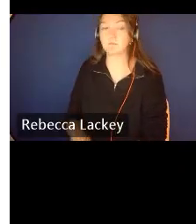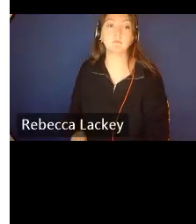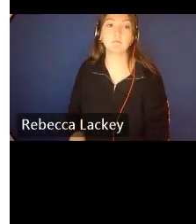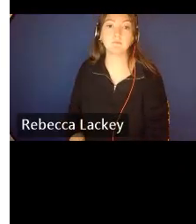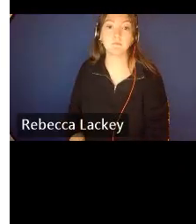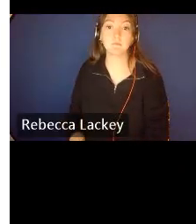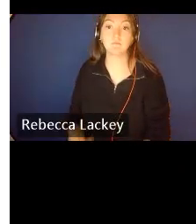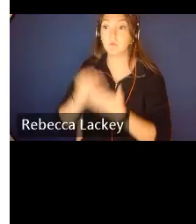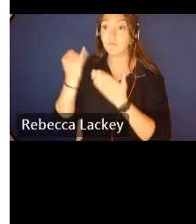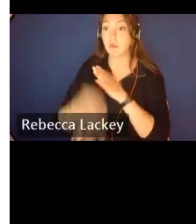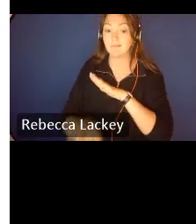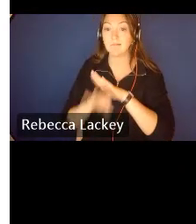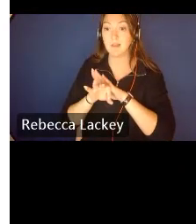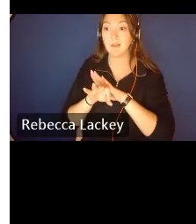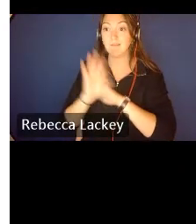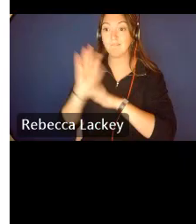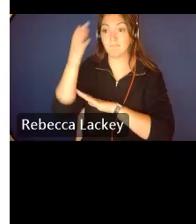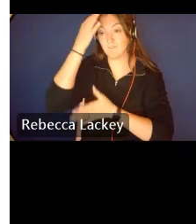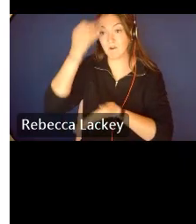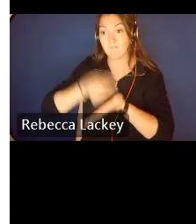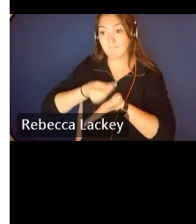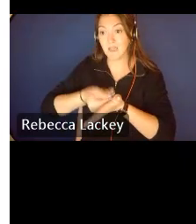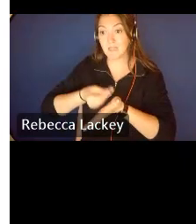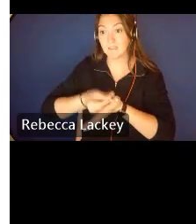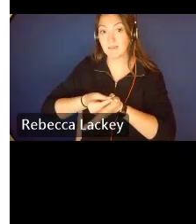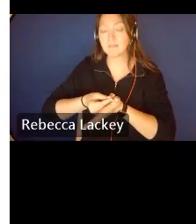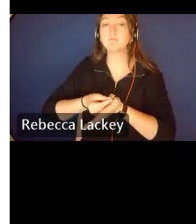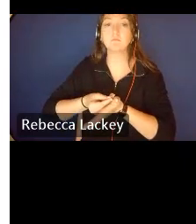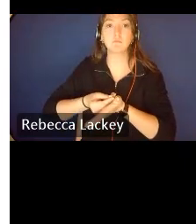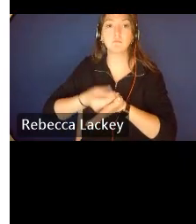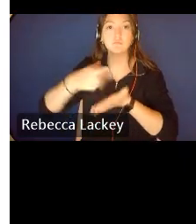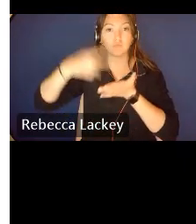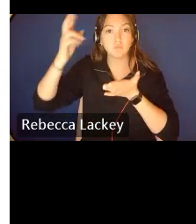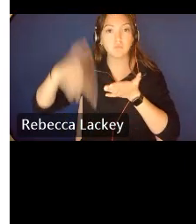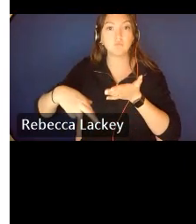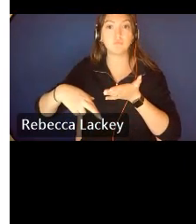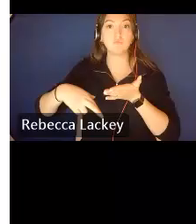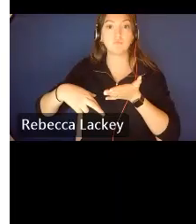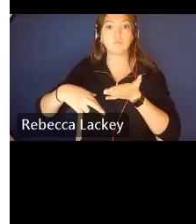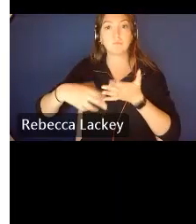The project was selected for federal funding and that has resulted in a significant savings for